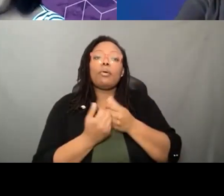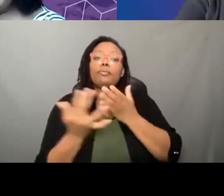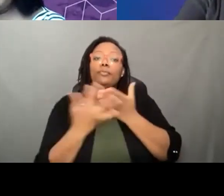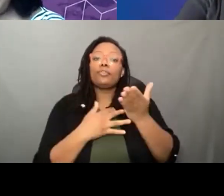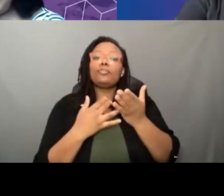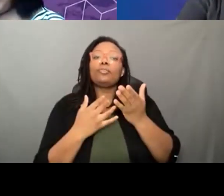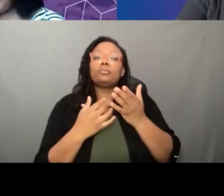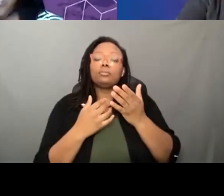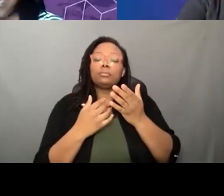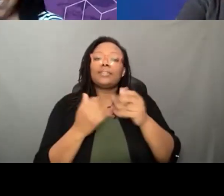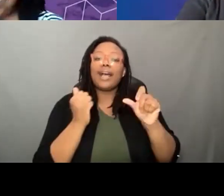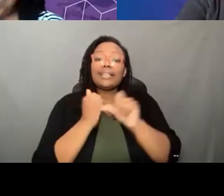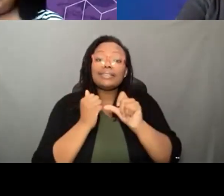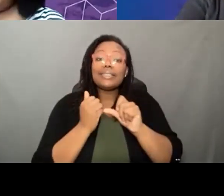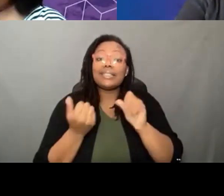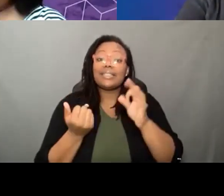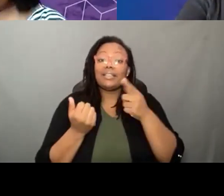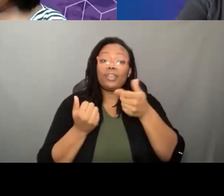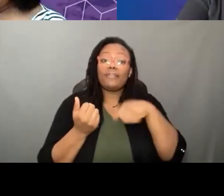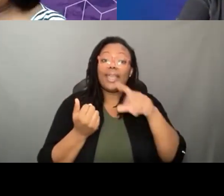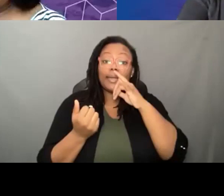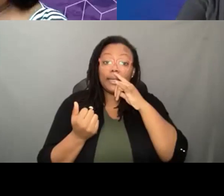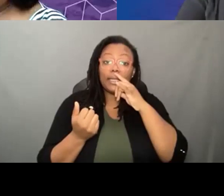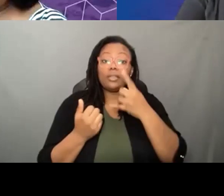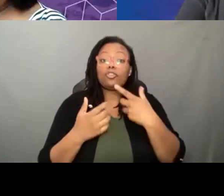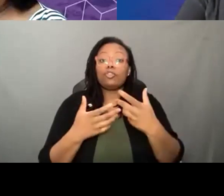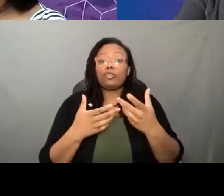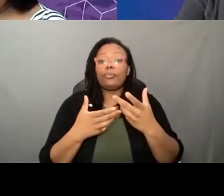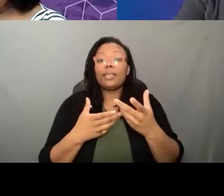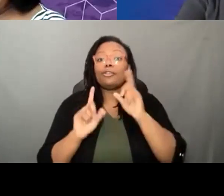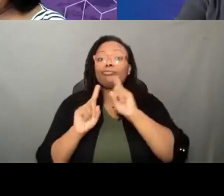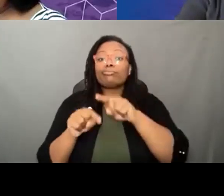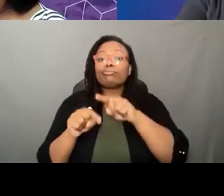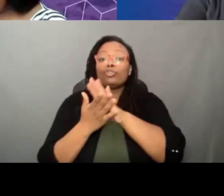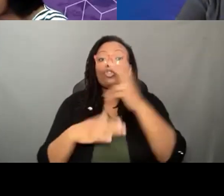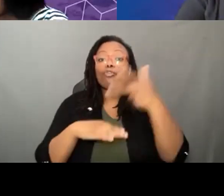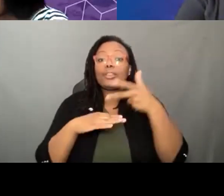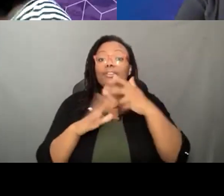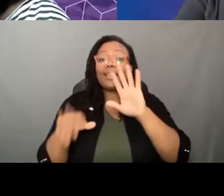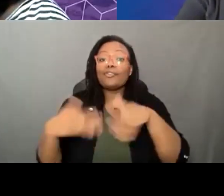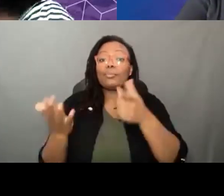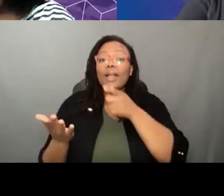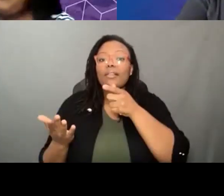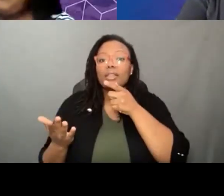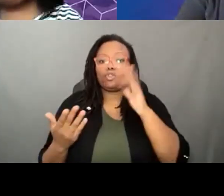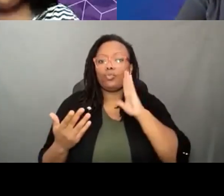If you have kids that are going to be in your school for three days and you were going to provide lunches, we pay for that.